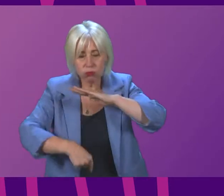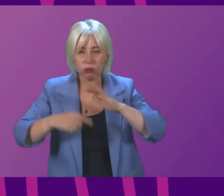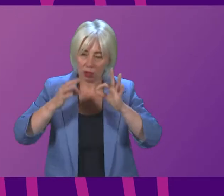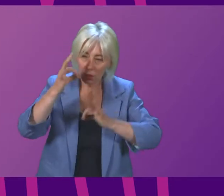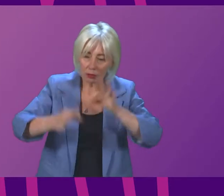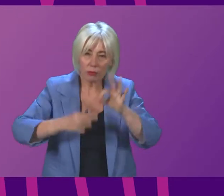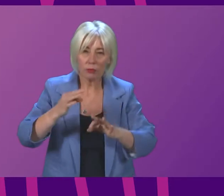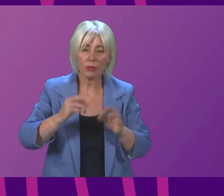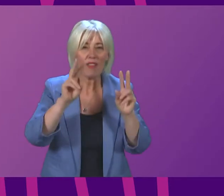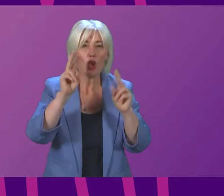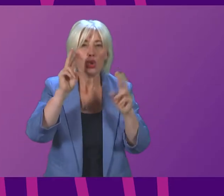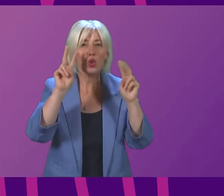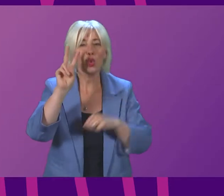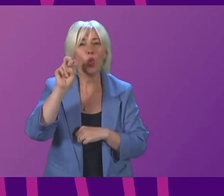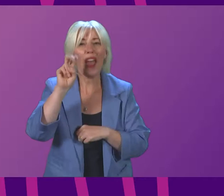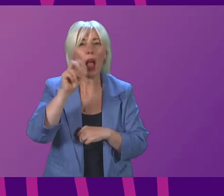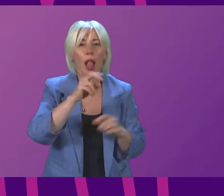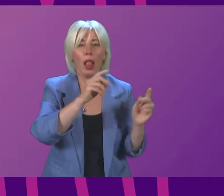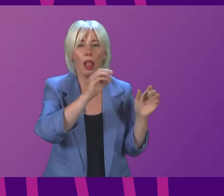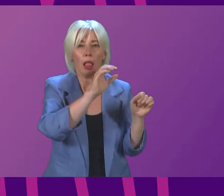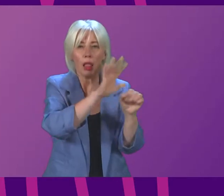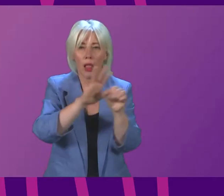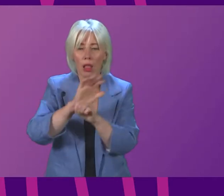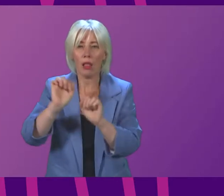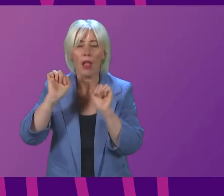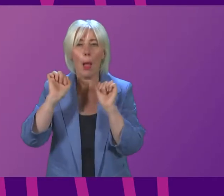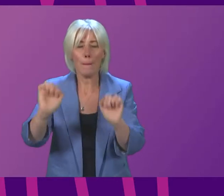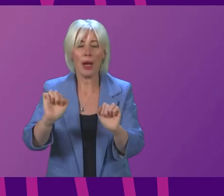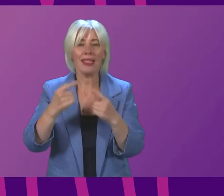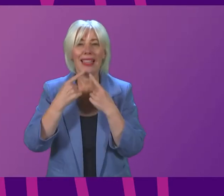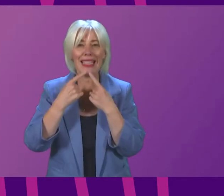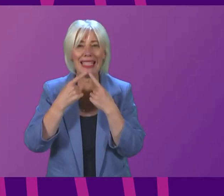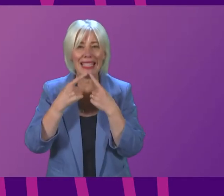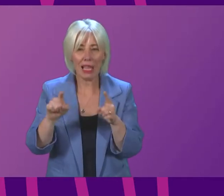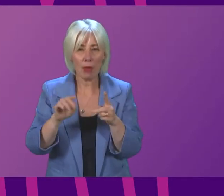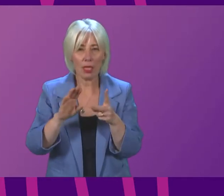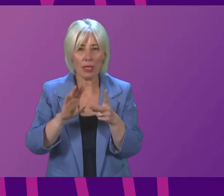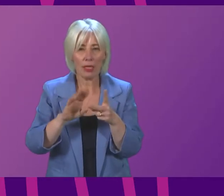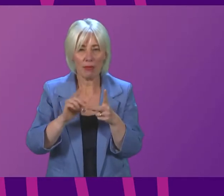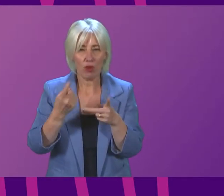heads but that, as the Deputy First Minister said in his statement, the chair is asked